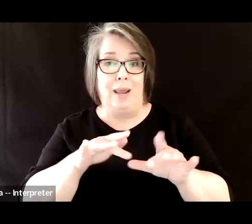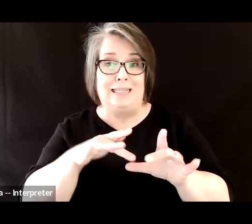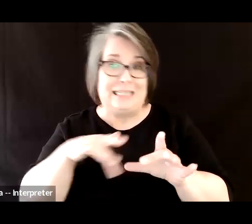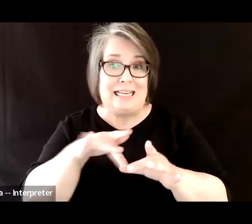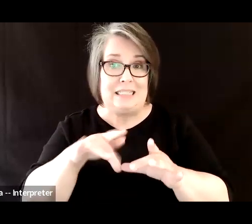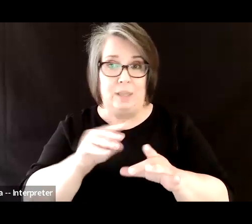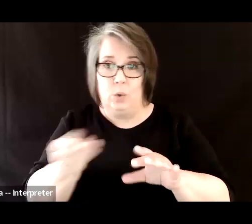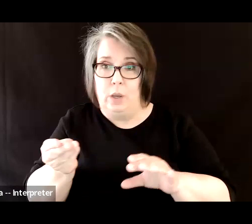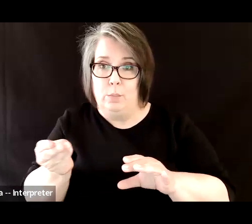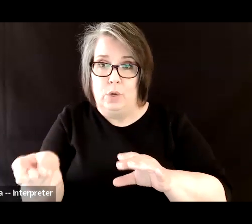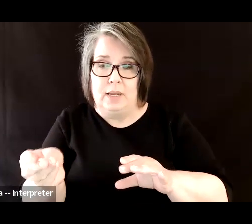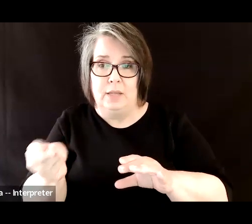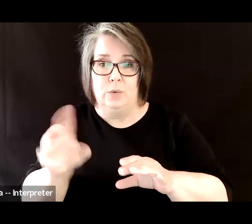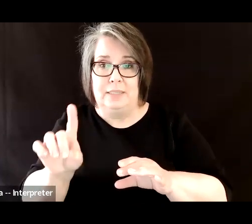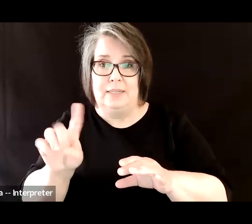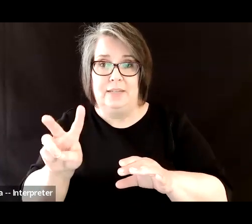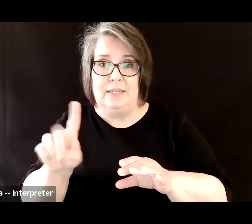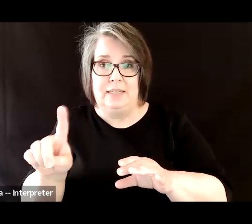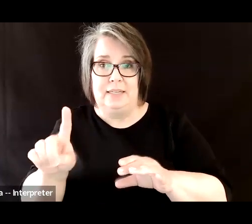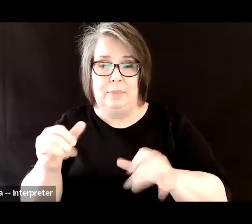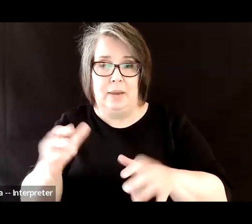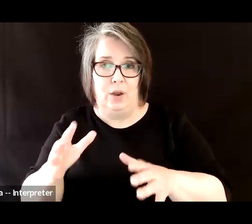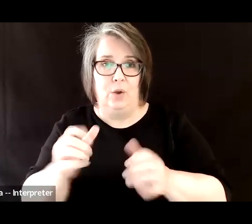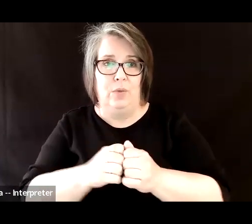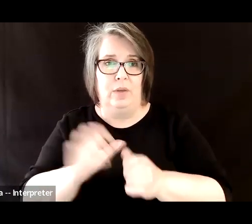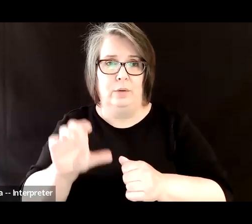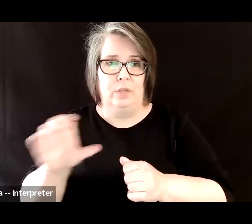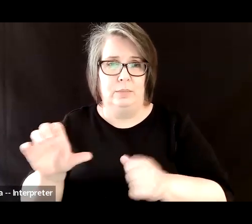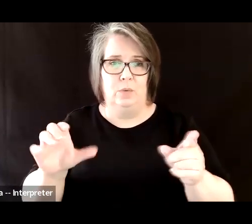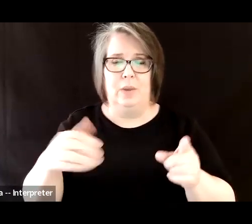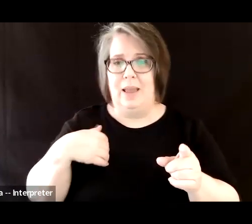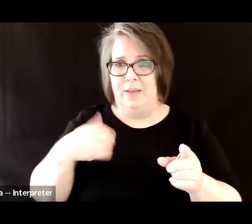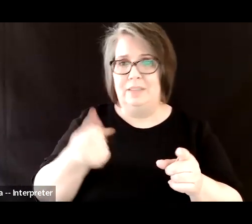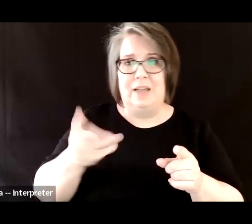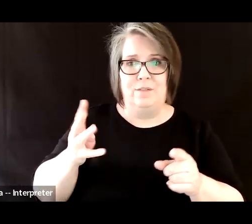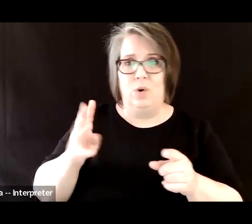closed captions? We have a number of documentaries used for -- for classes that we could caption